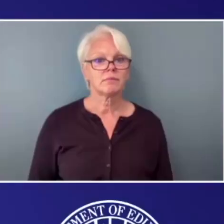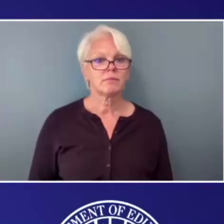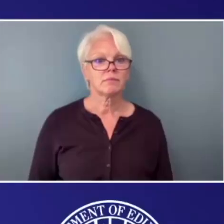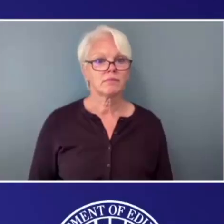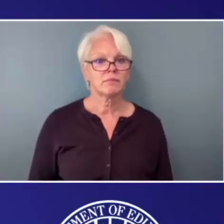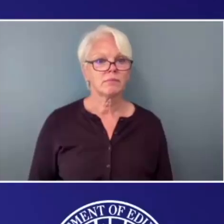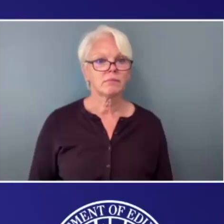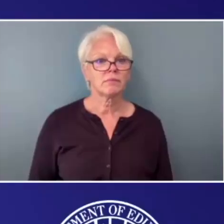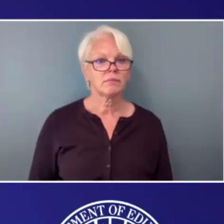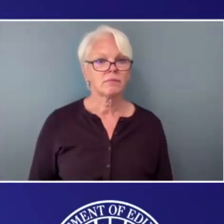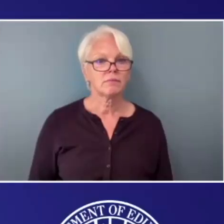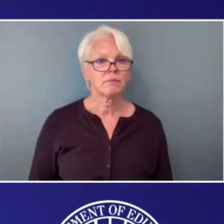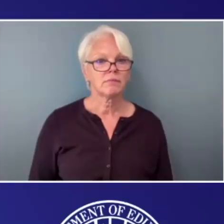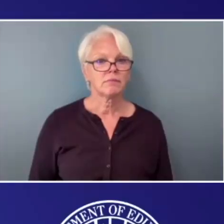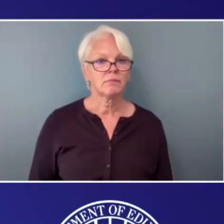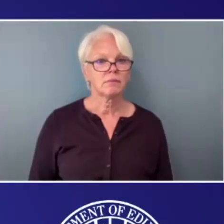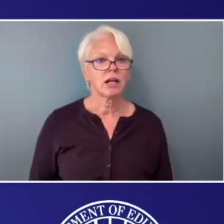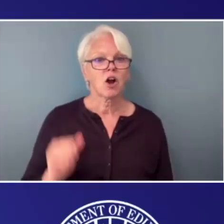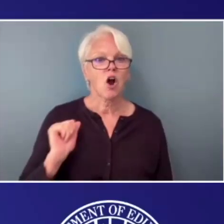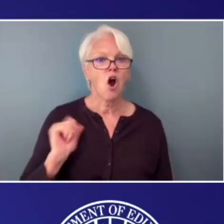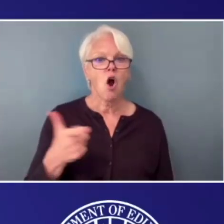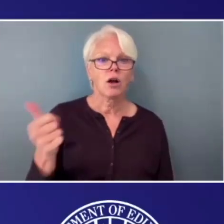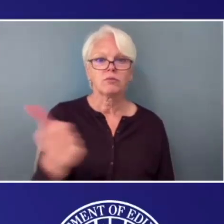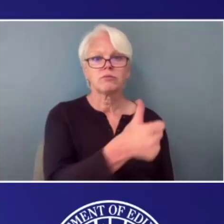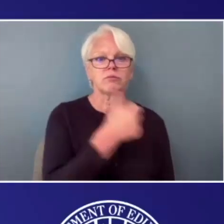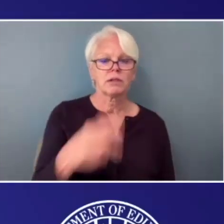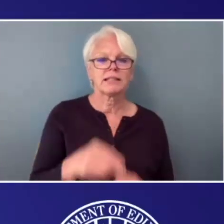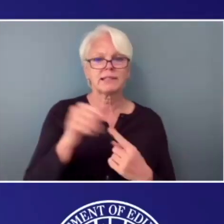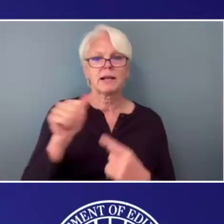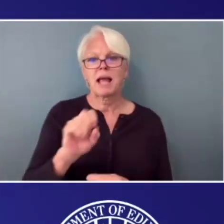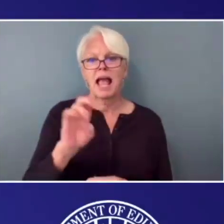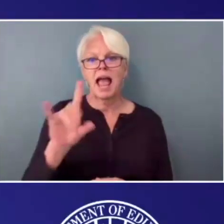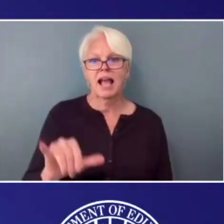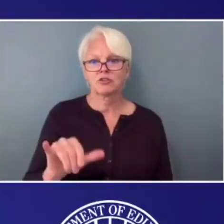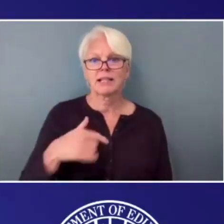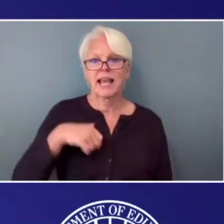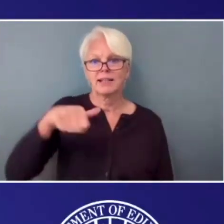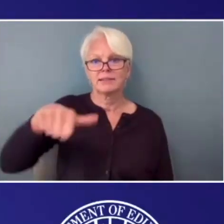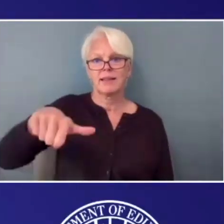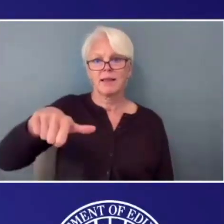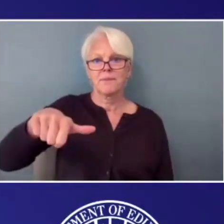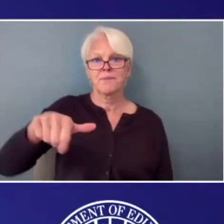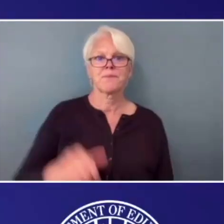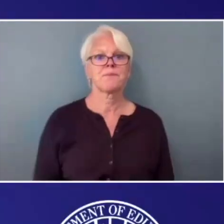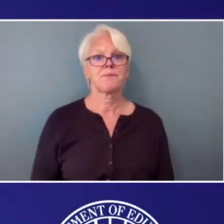I see thumbs up from everyone except Ashley with a thumb in the middle. Did I miss anyone?